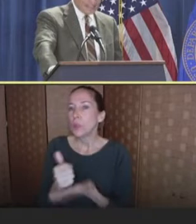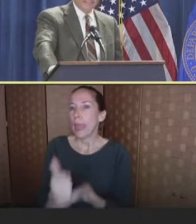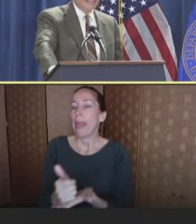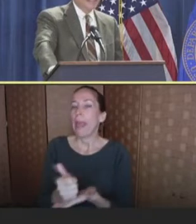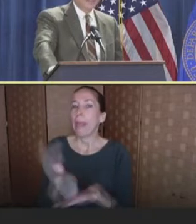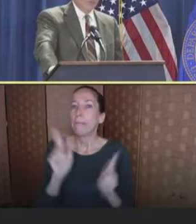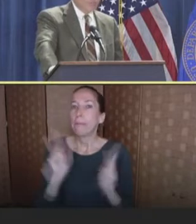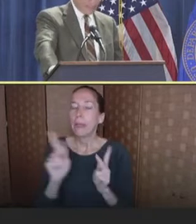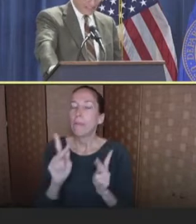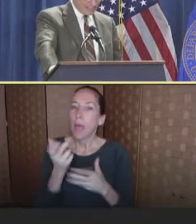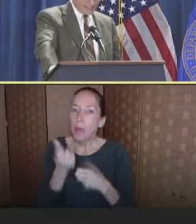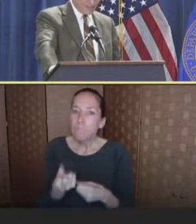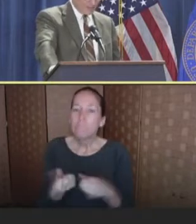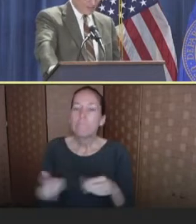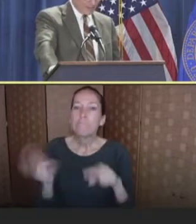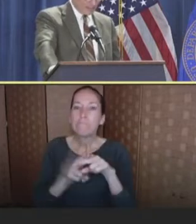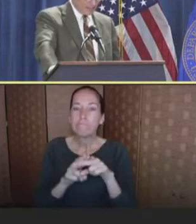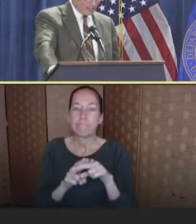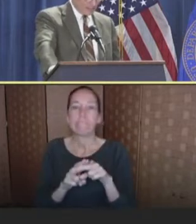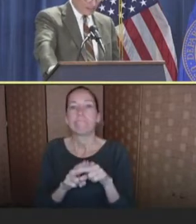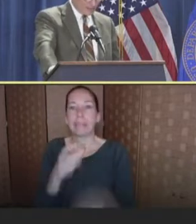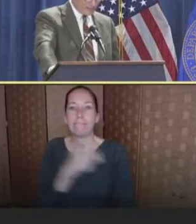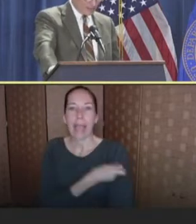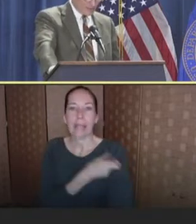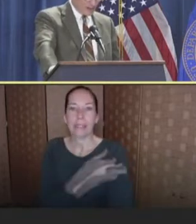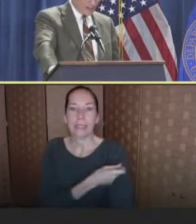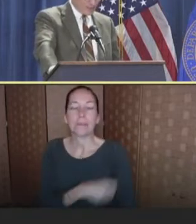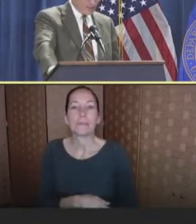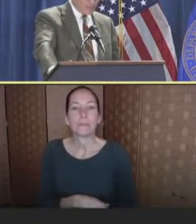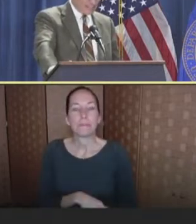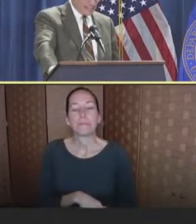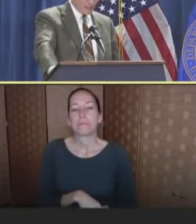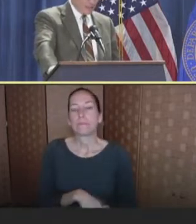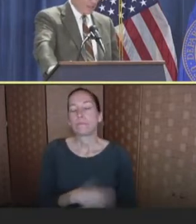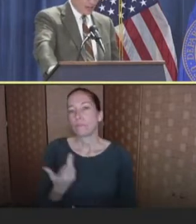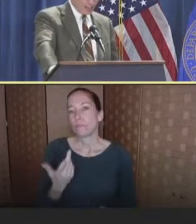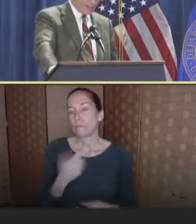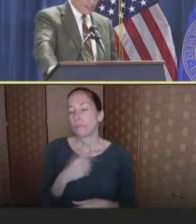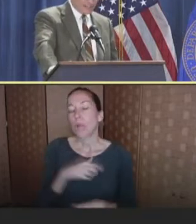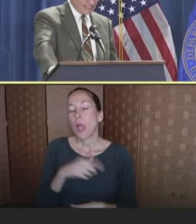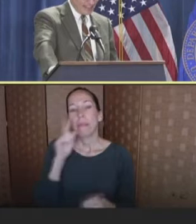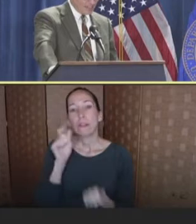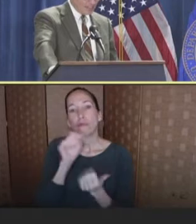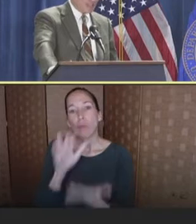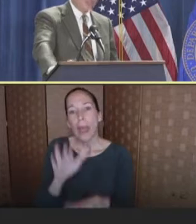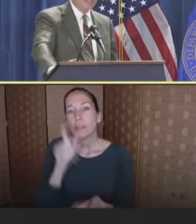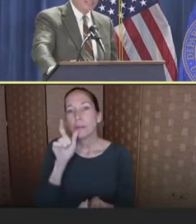And again, this reflects the need for strategies to be tailored, targeted, and timely to specific